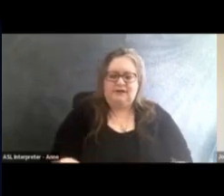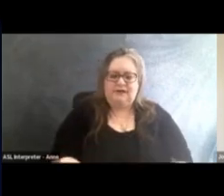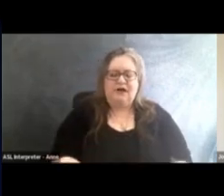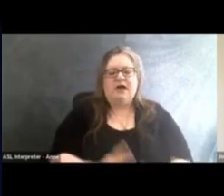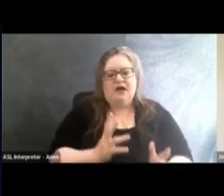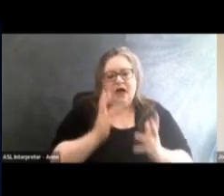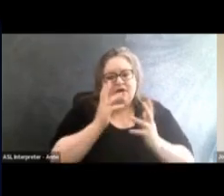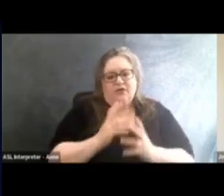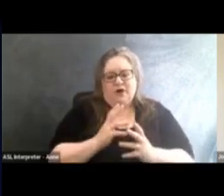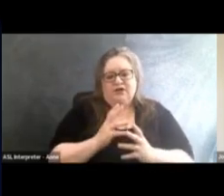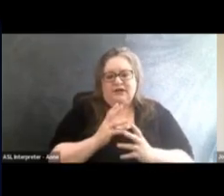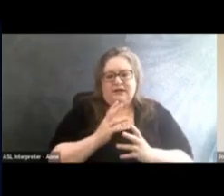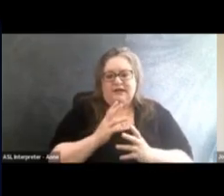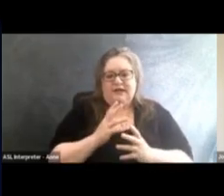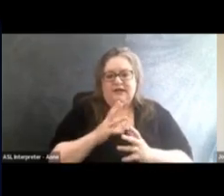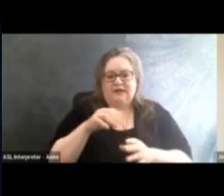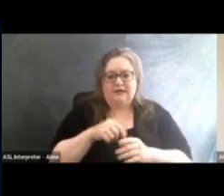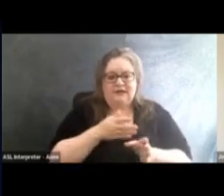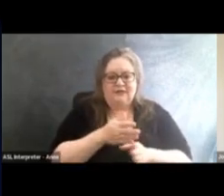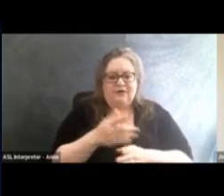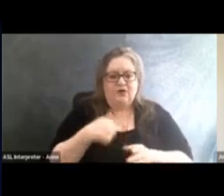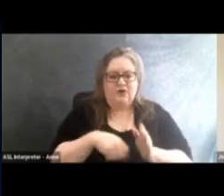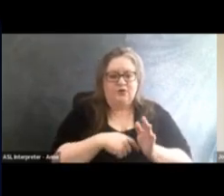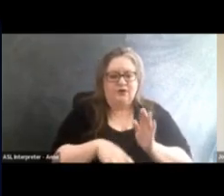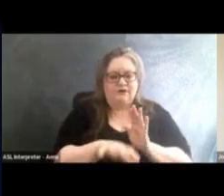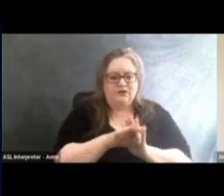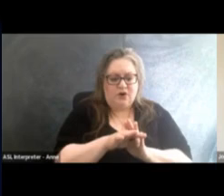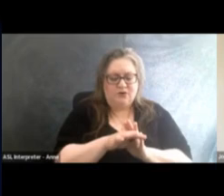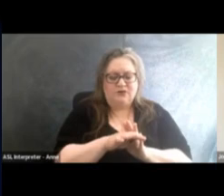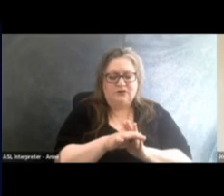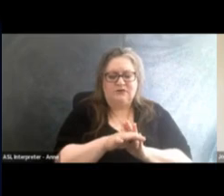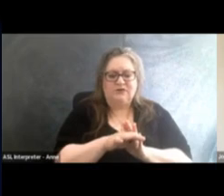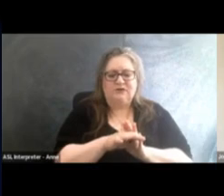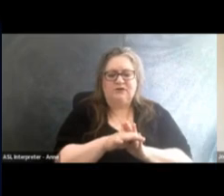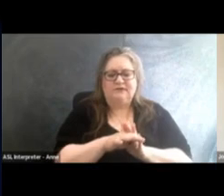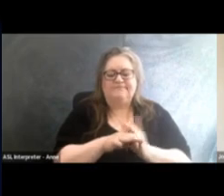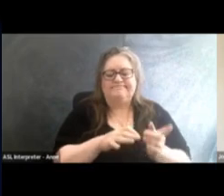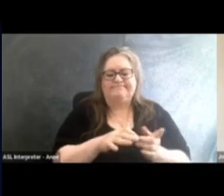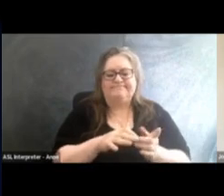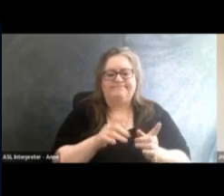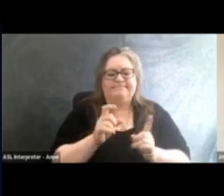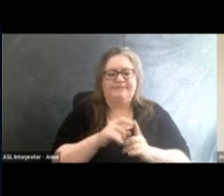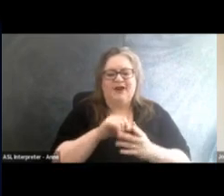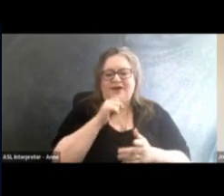the field, we chose some nomenclature that is proving not to be as helpful, and that we